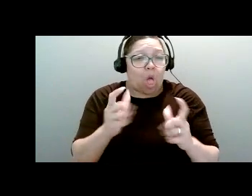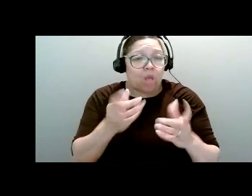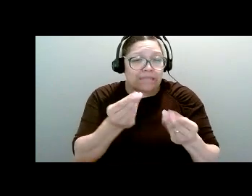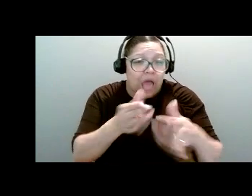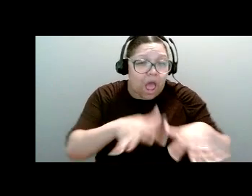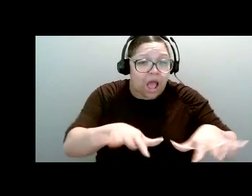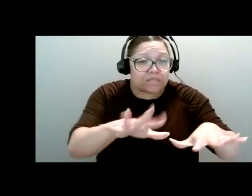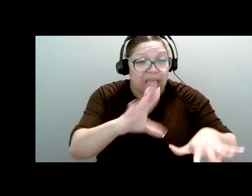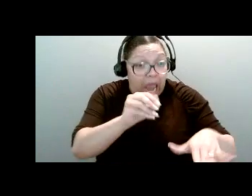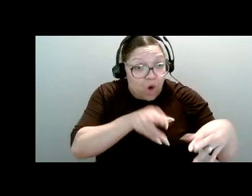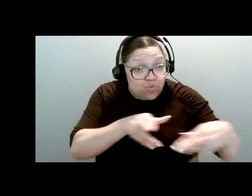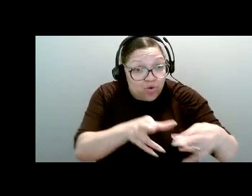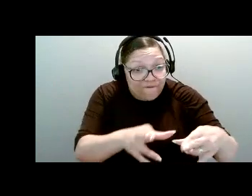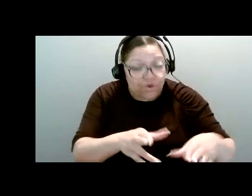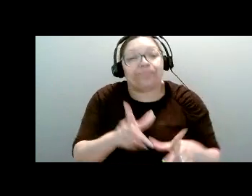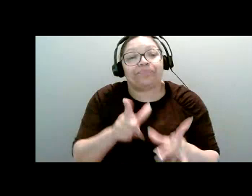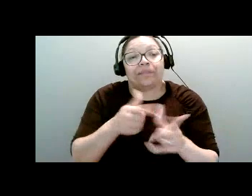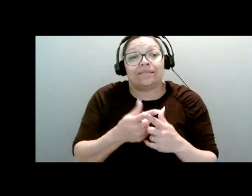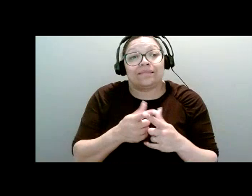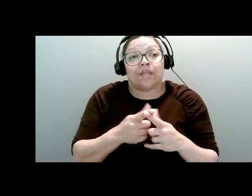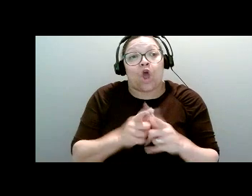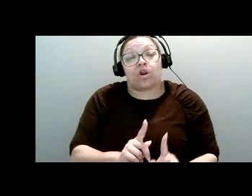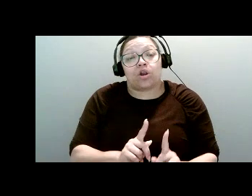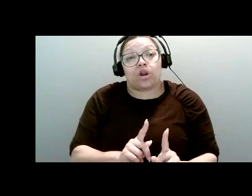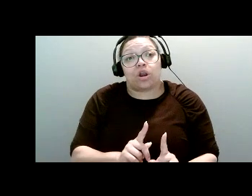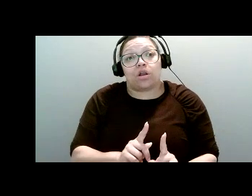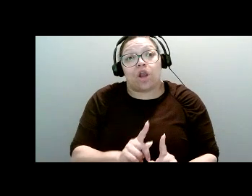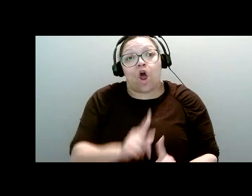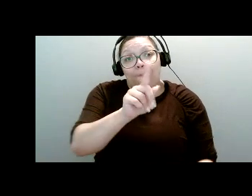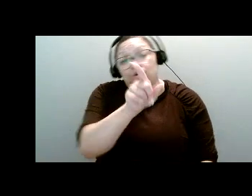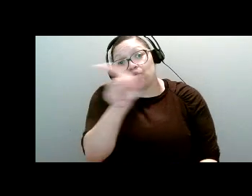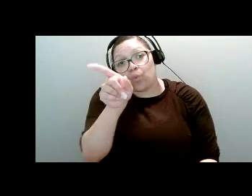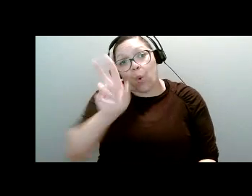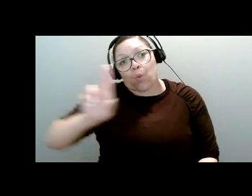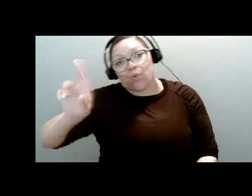And then we also have on the upper right hand corner another river that is the